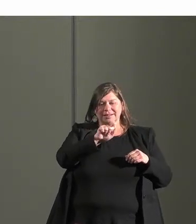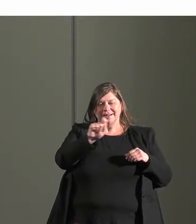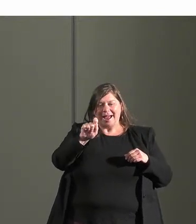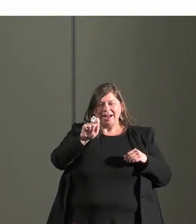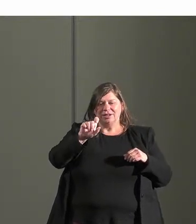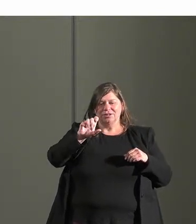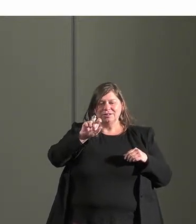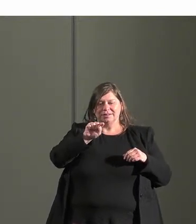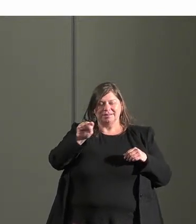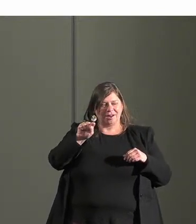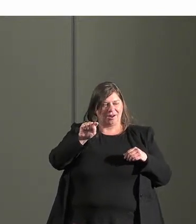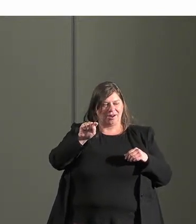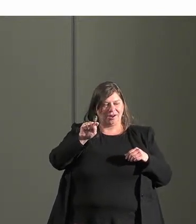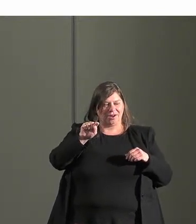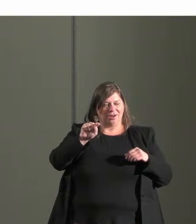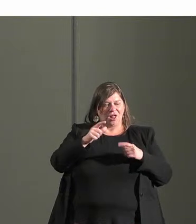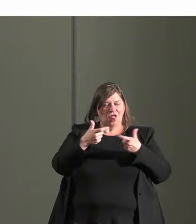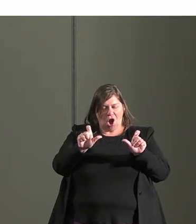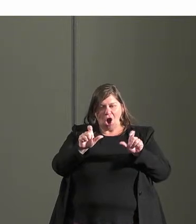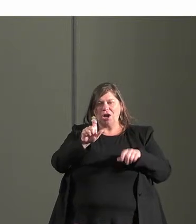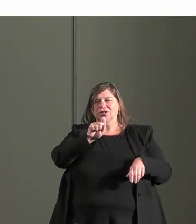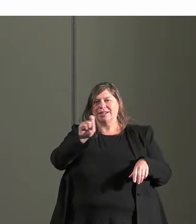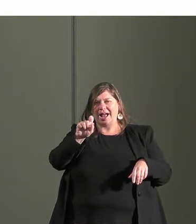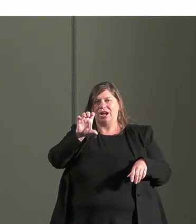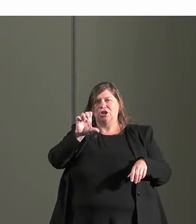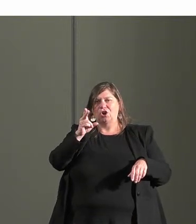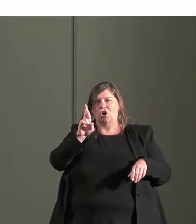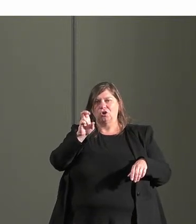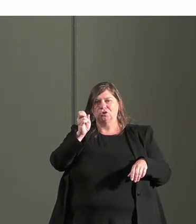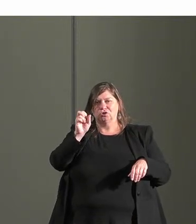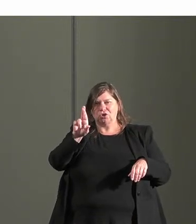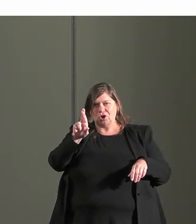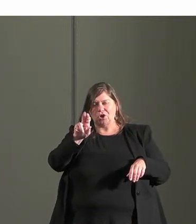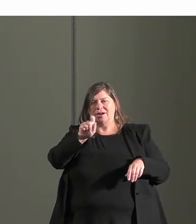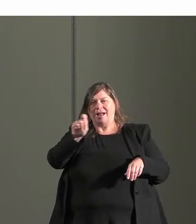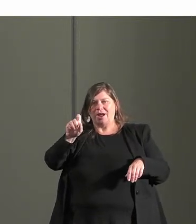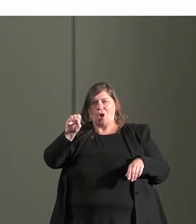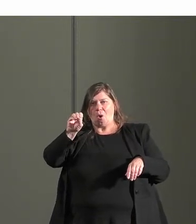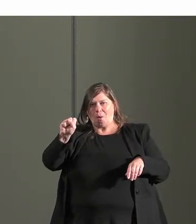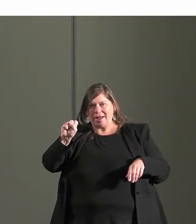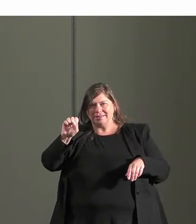enable- accessibility-extra-large-